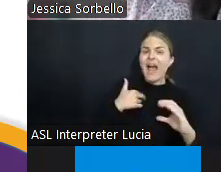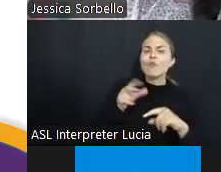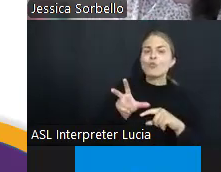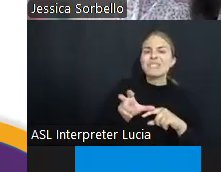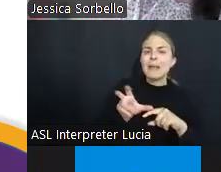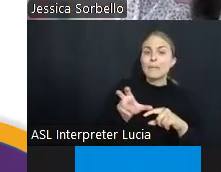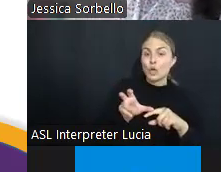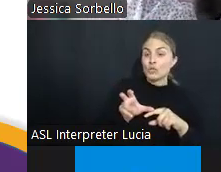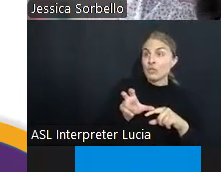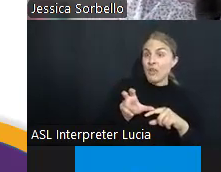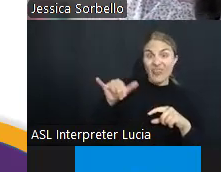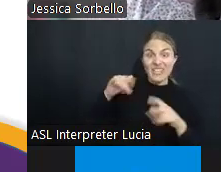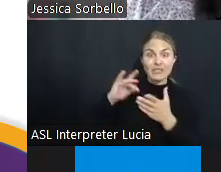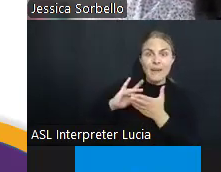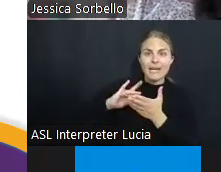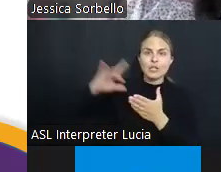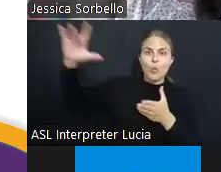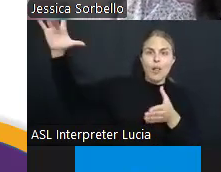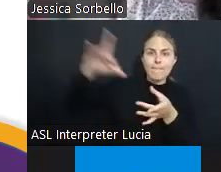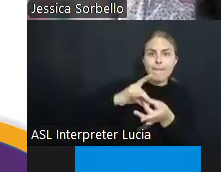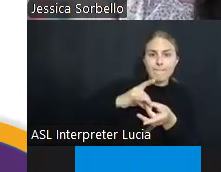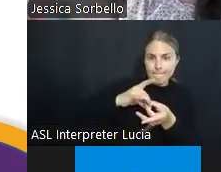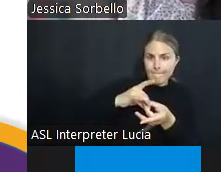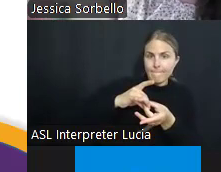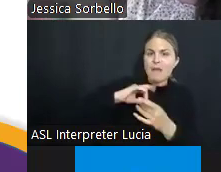a place for that fentanyl to attach to. Again, it